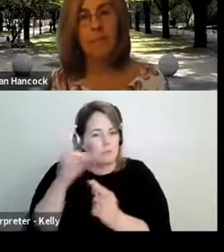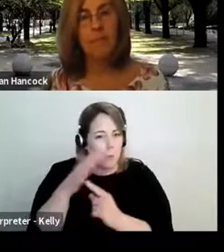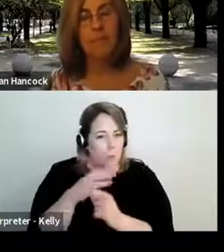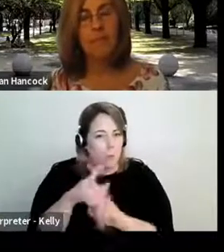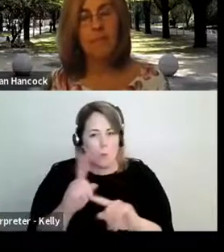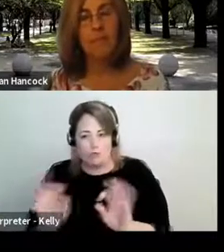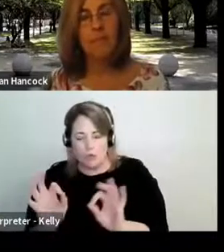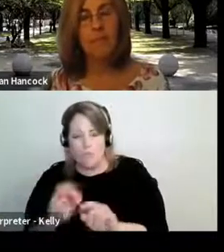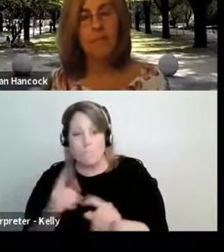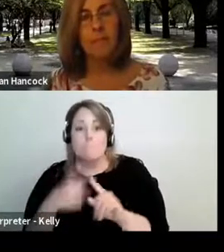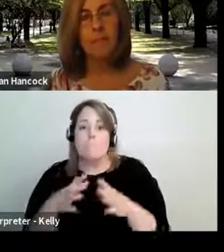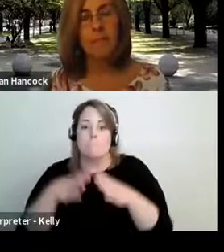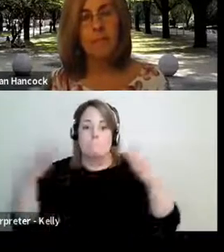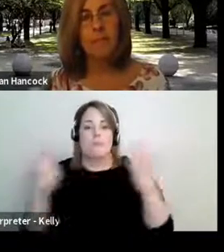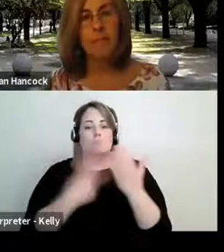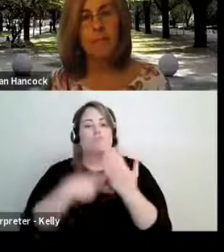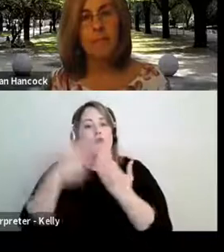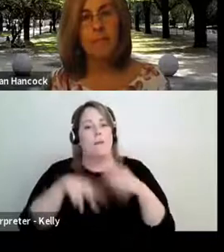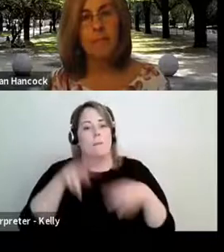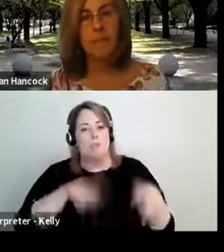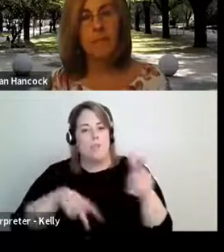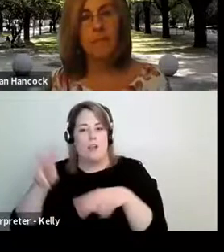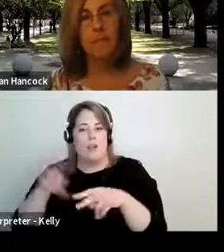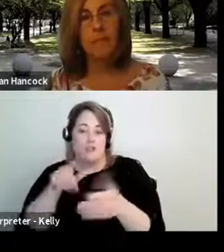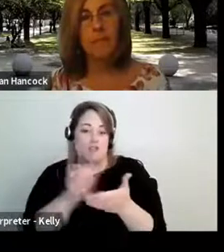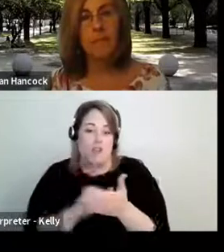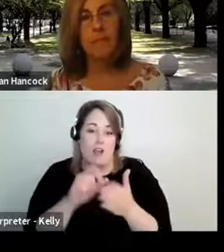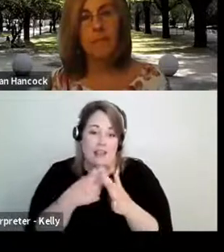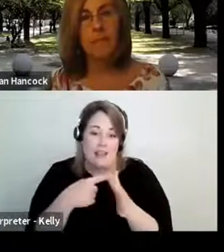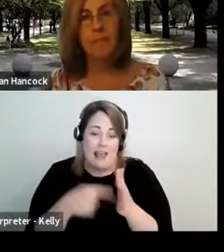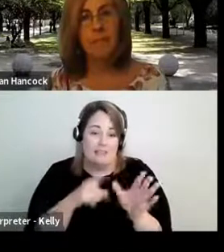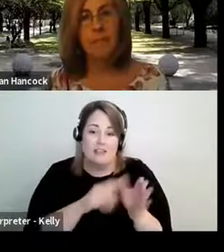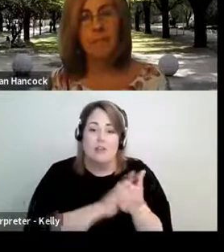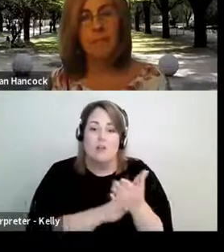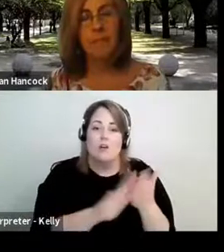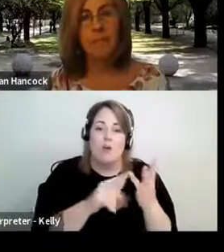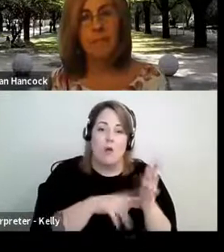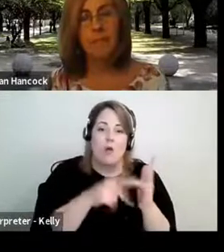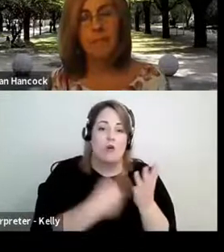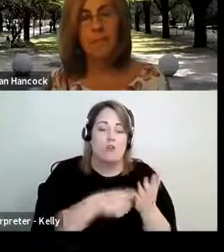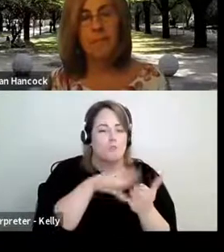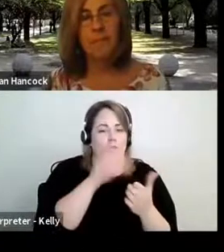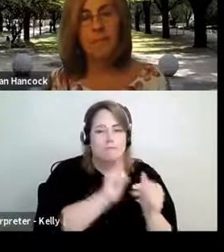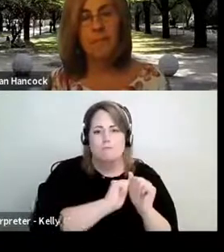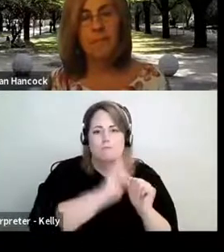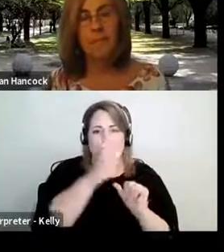evaluations and I agree, Katy, honours students are fabulous for doing a nice rigorous evaluation